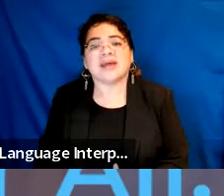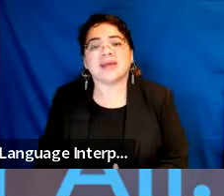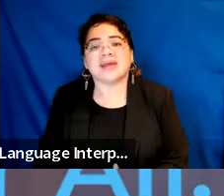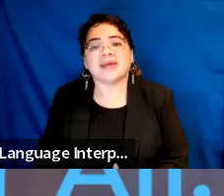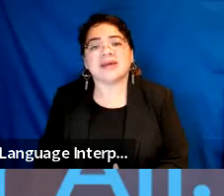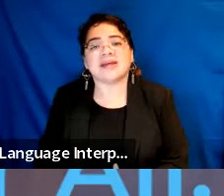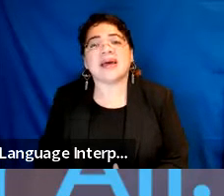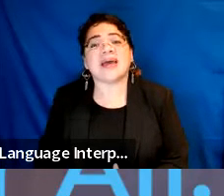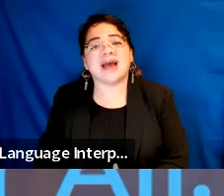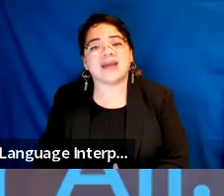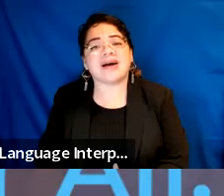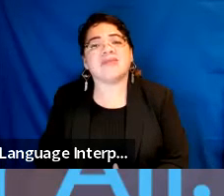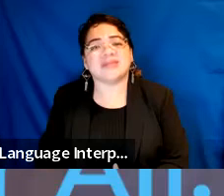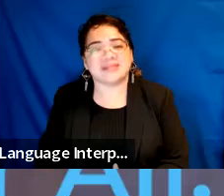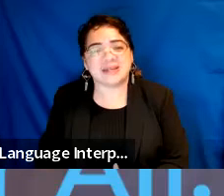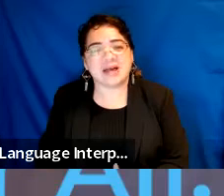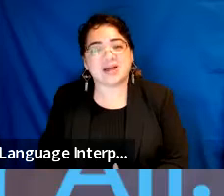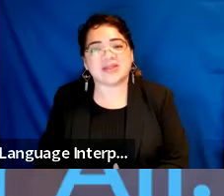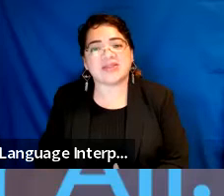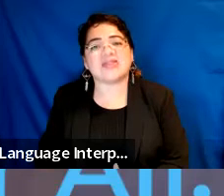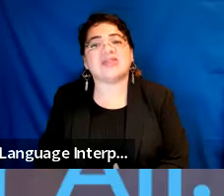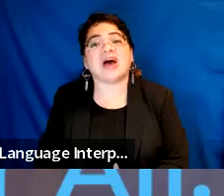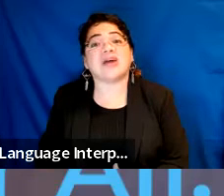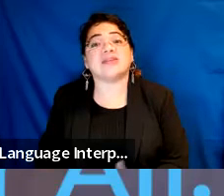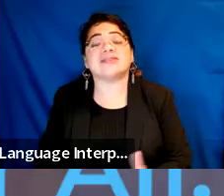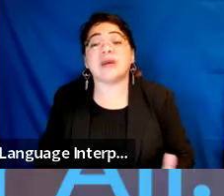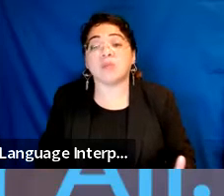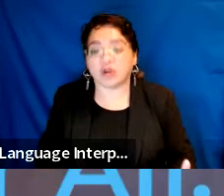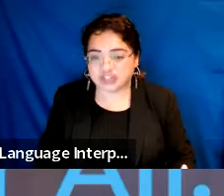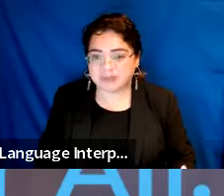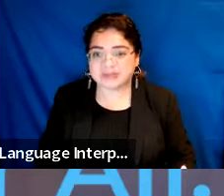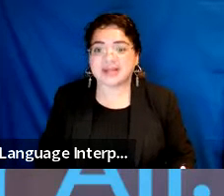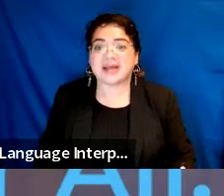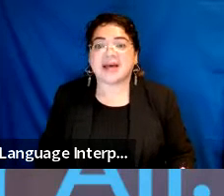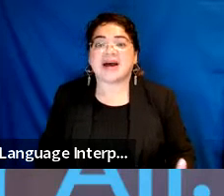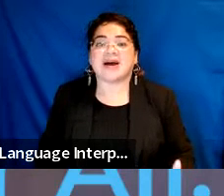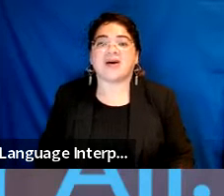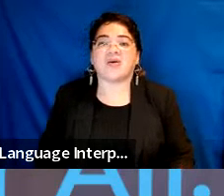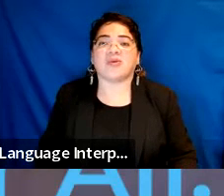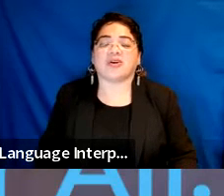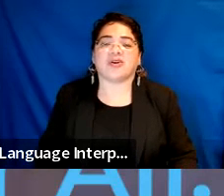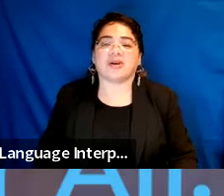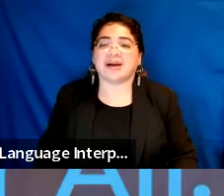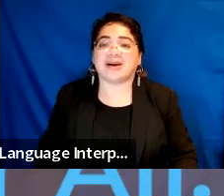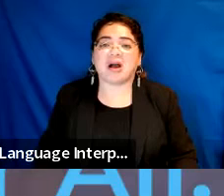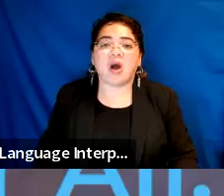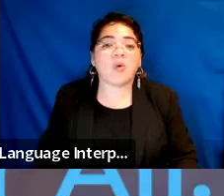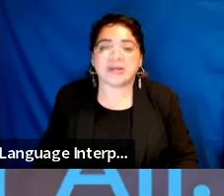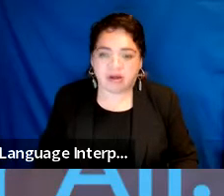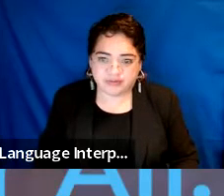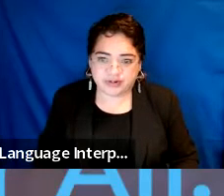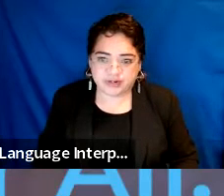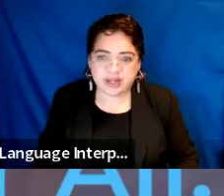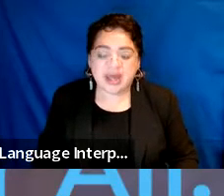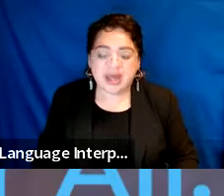Sign Language Interpreter | Paola Morales del Castillo, they: and and obviously uh uh, the stem workshops uh were always offered